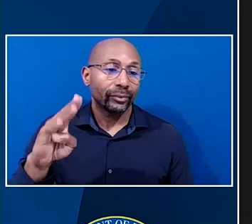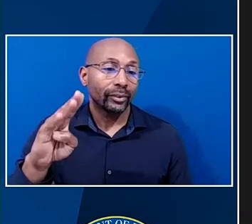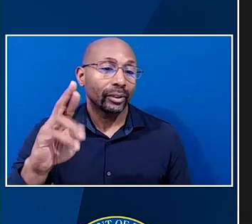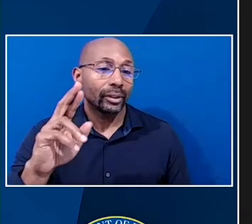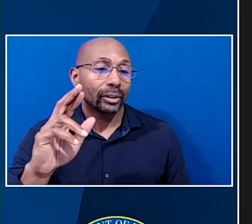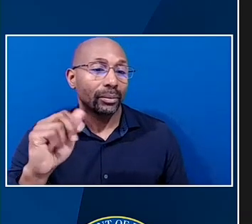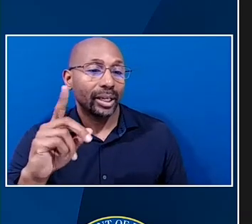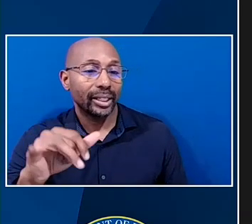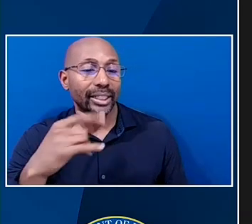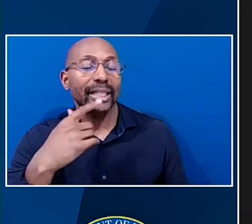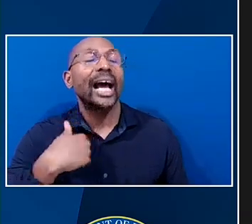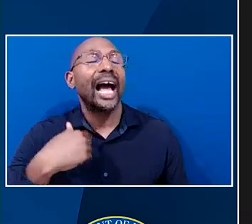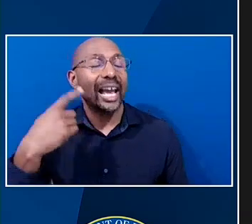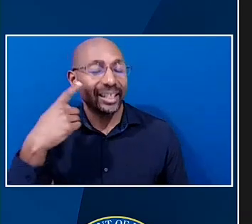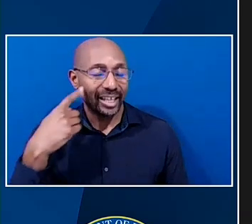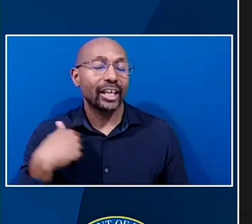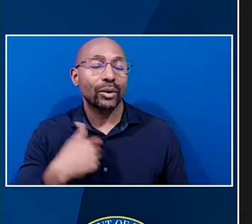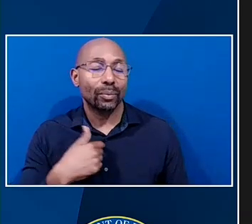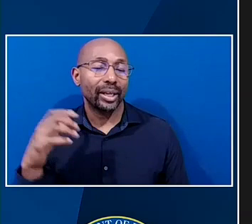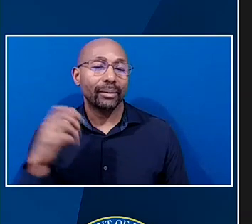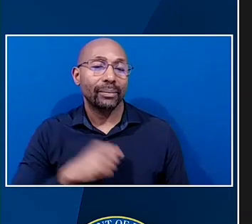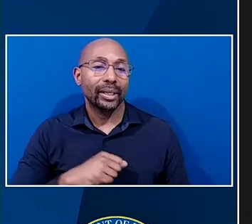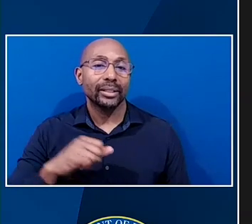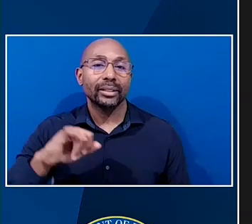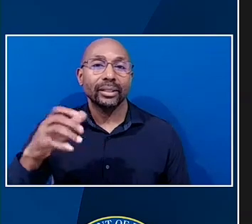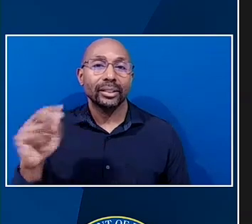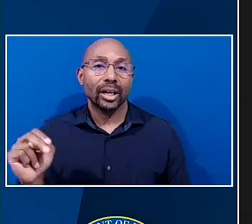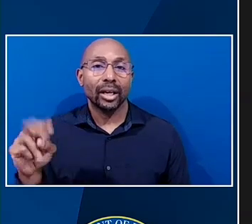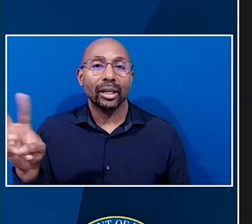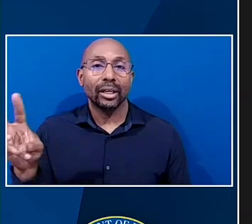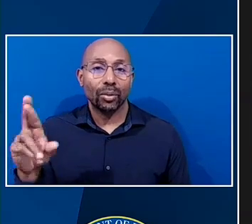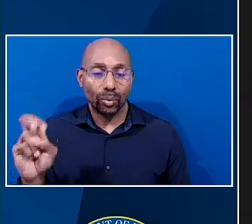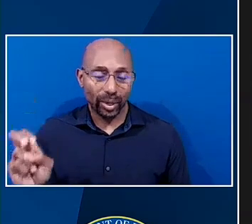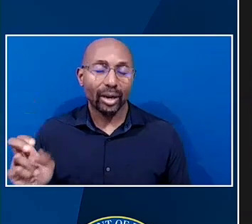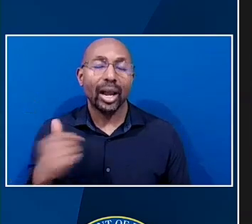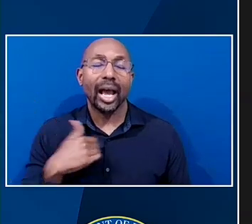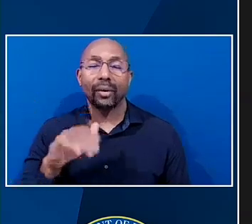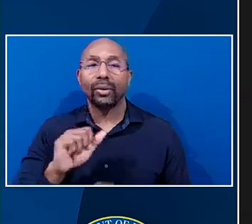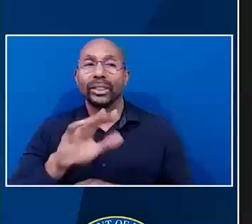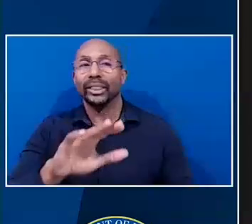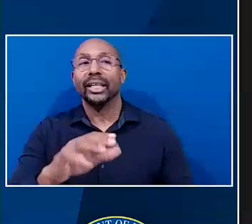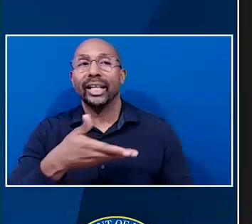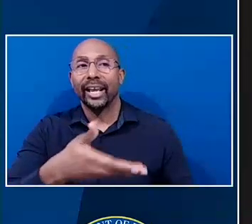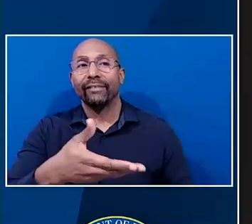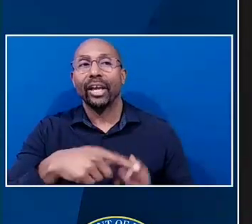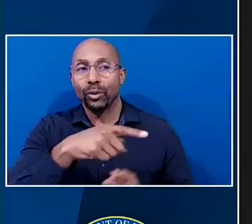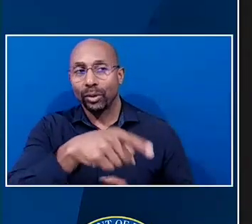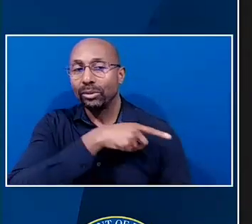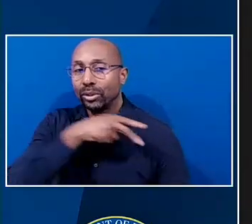John, I'll send you an invite. Thank you. Okay. So that is who will be caucusing.